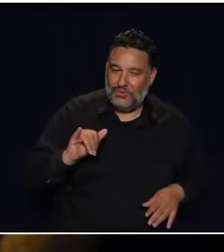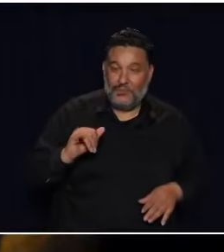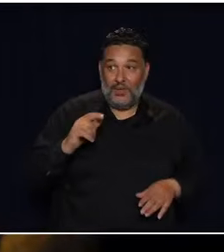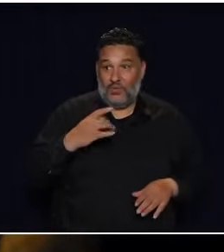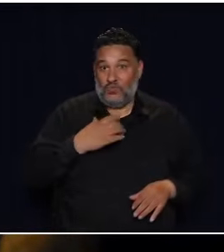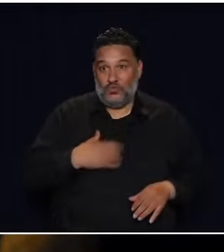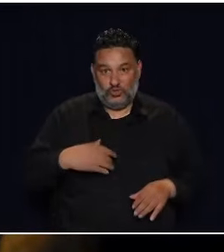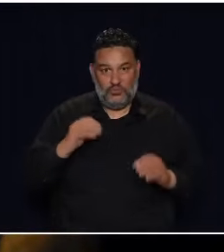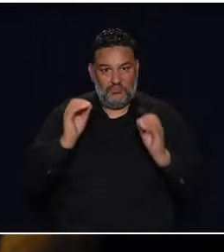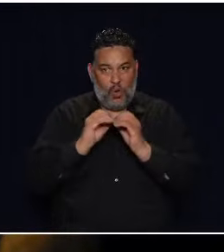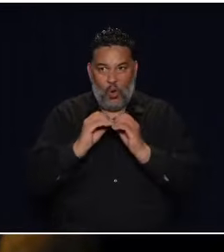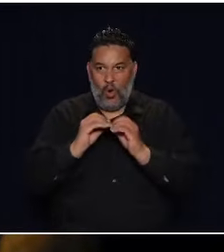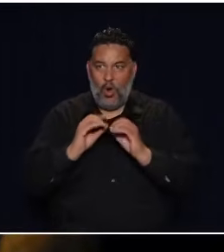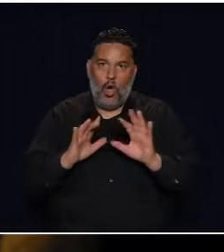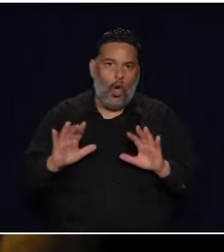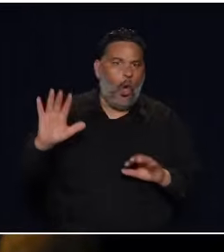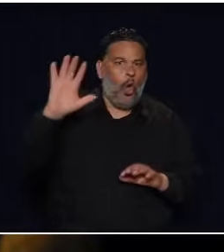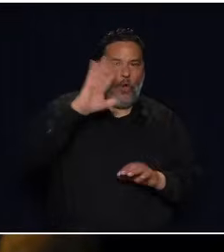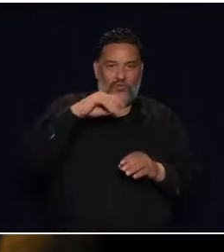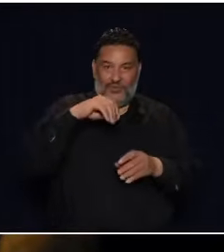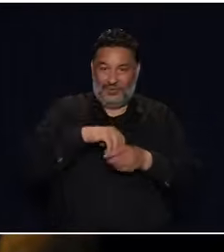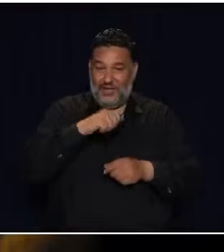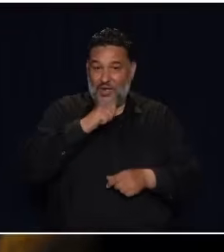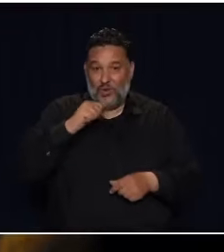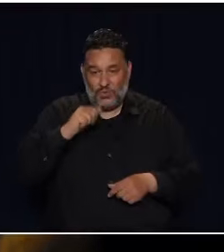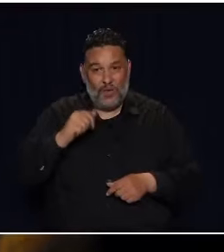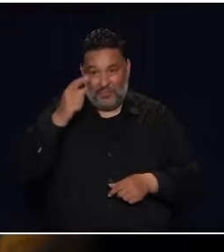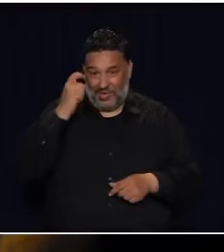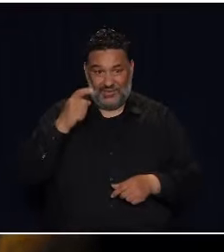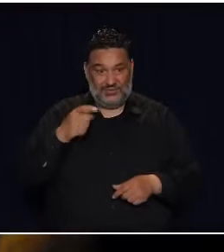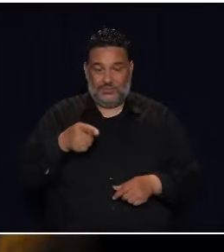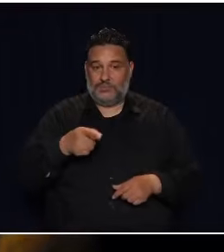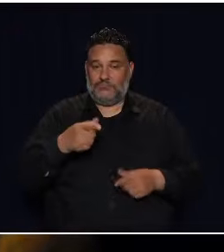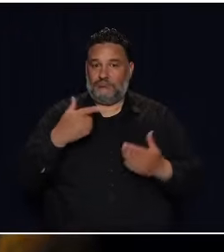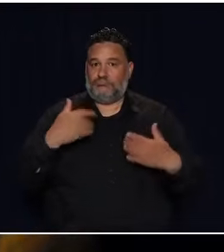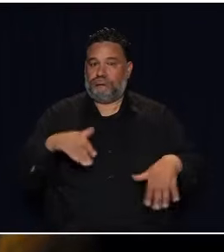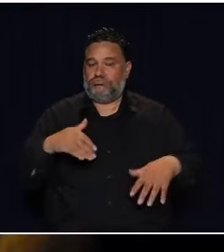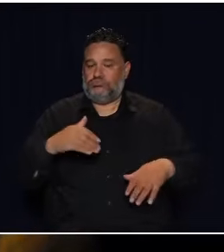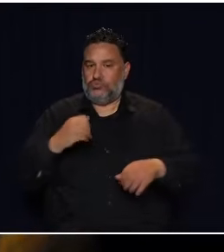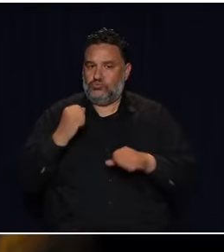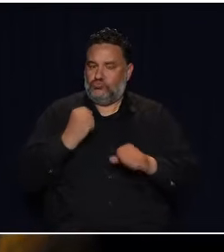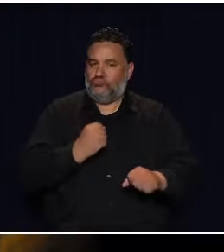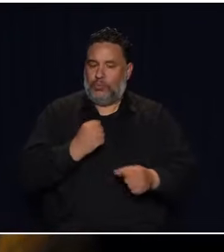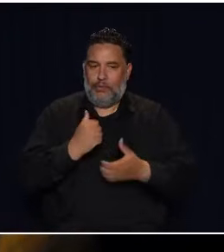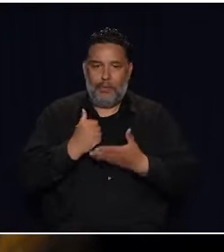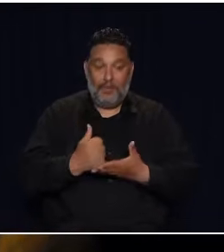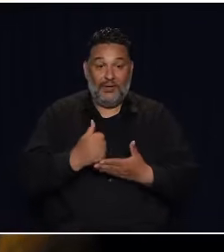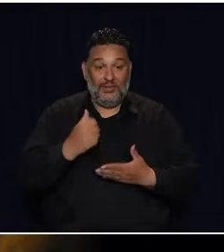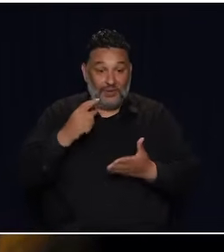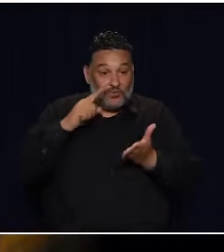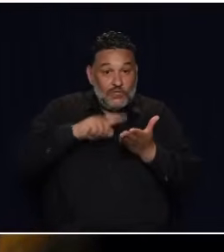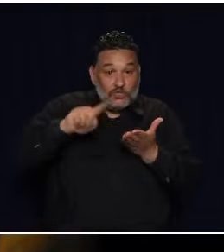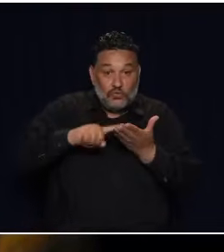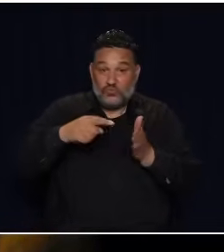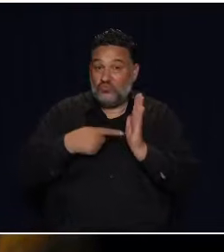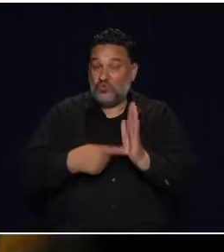LEARNING TO SPEAK ENGLISH, BUT ENGLISH SPEAKERS TO LEARN ANOTHER LANGUAGE.